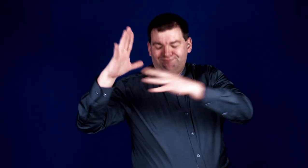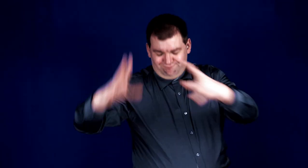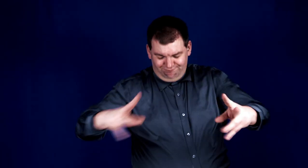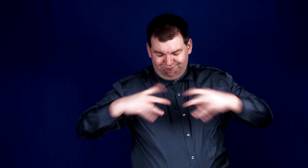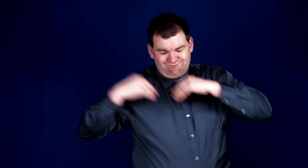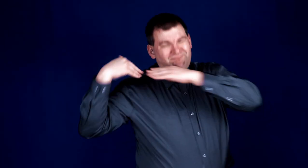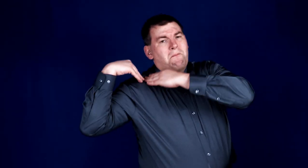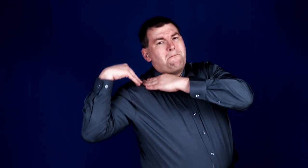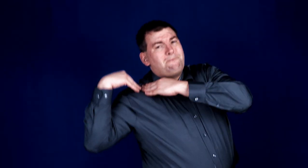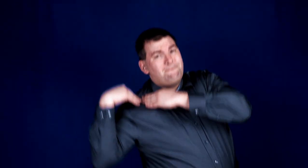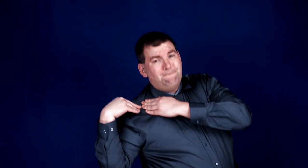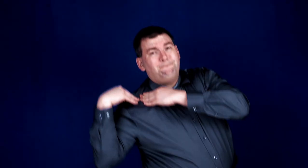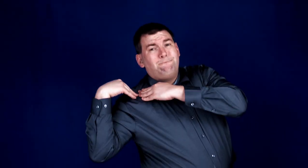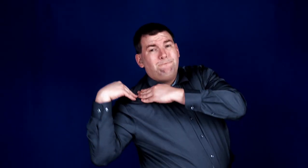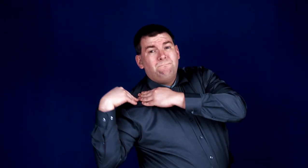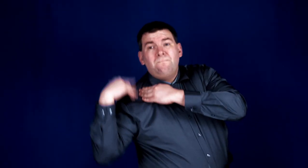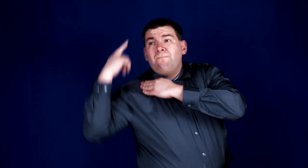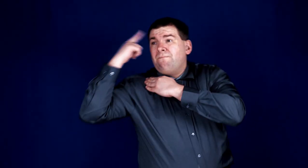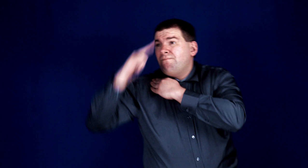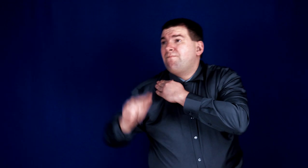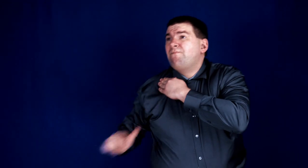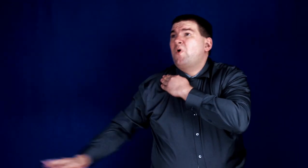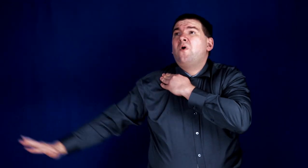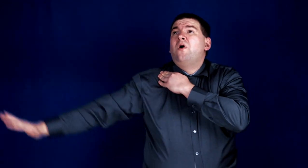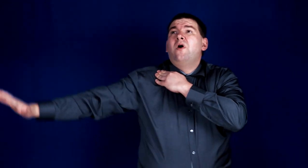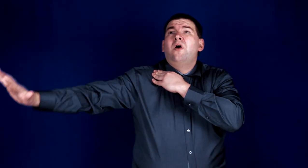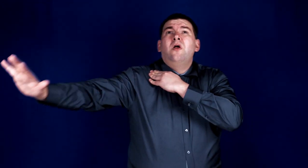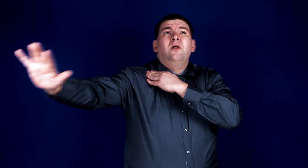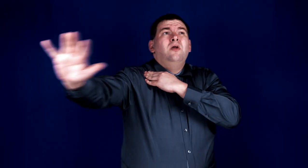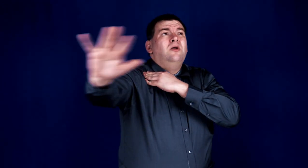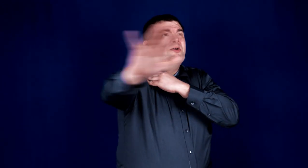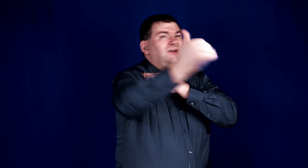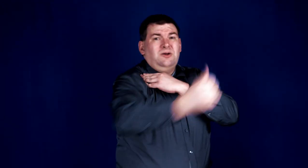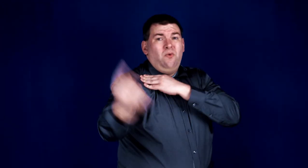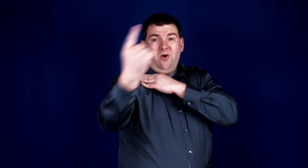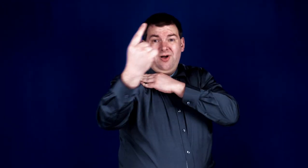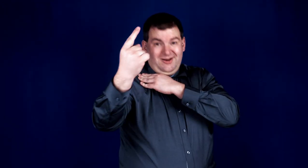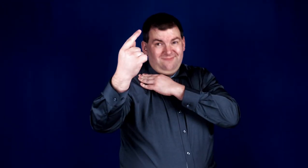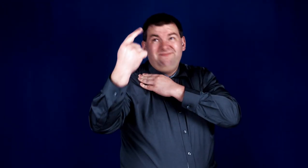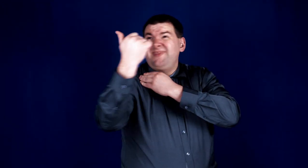He'll bare. For anyone,